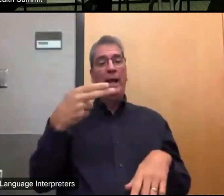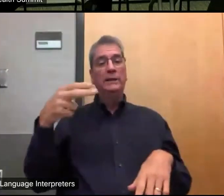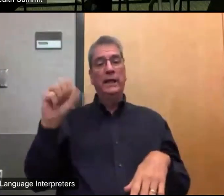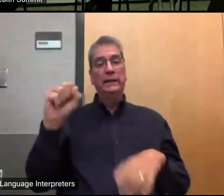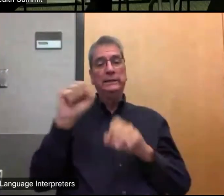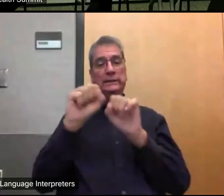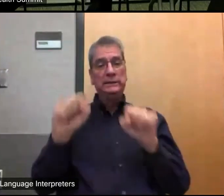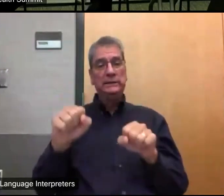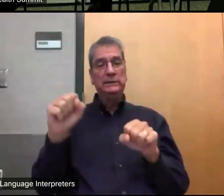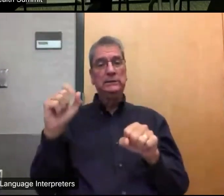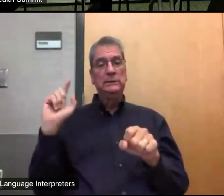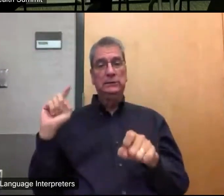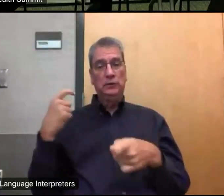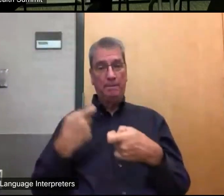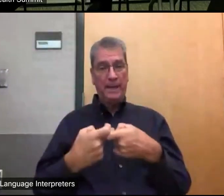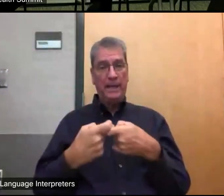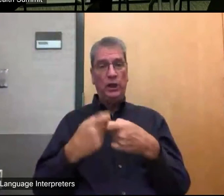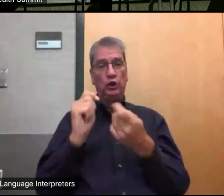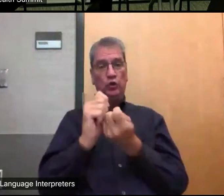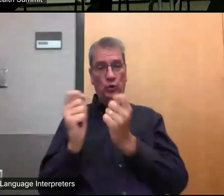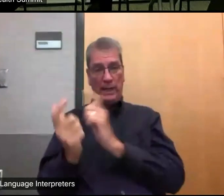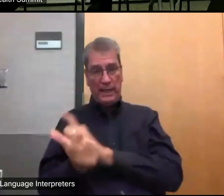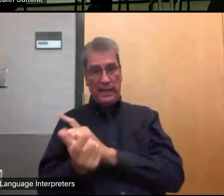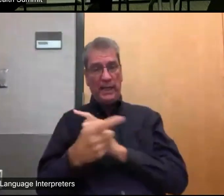do the Spanish translation. So, that can be turned around really quickly,